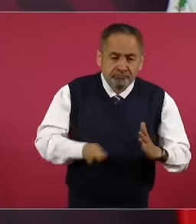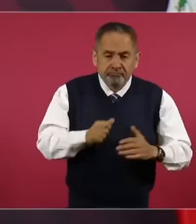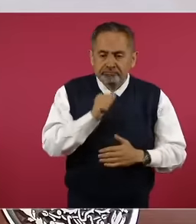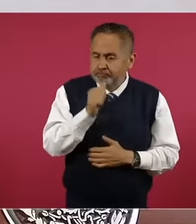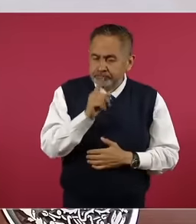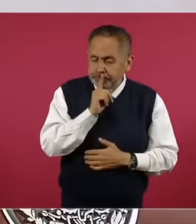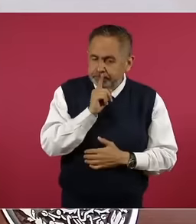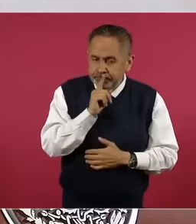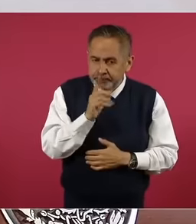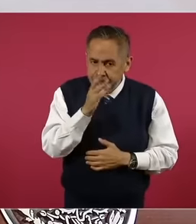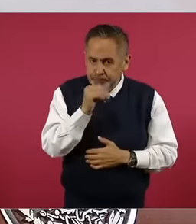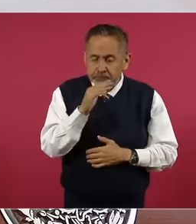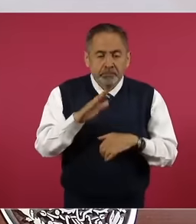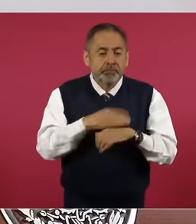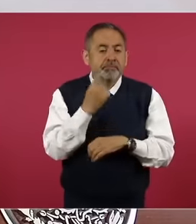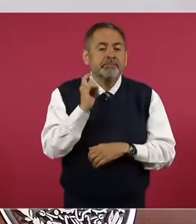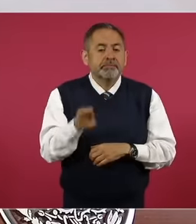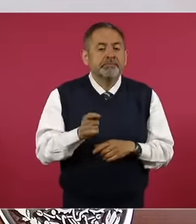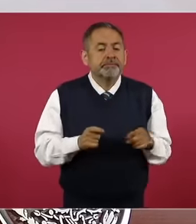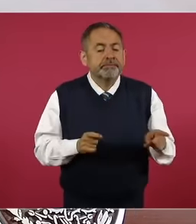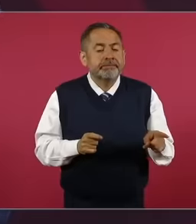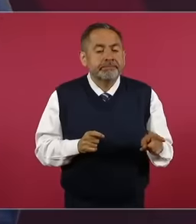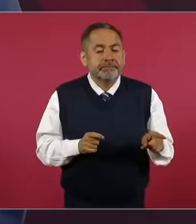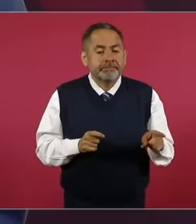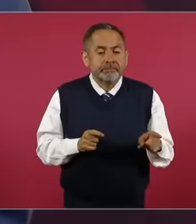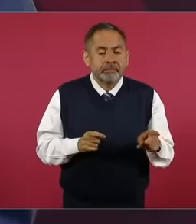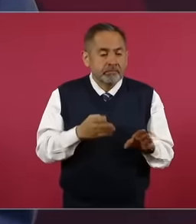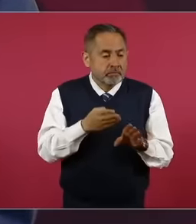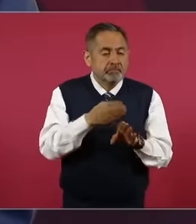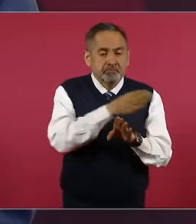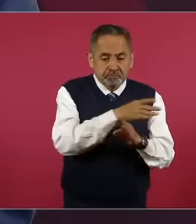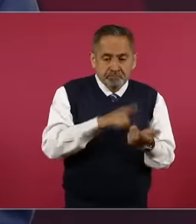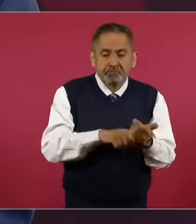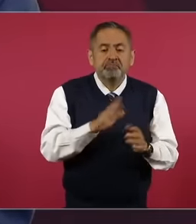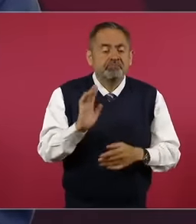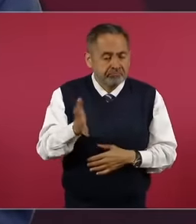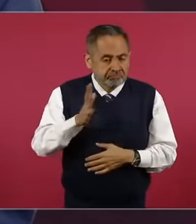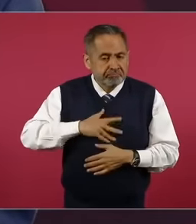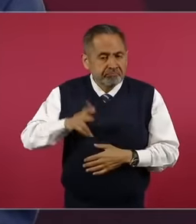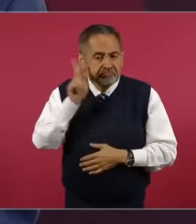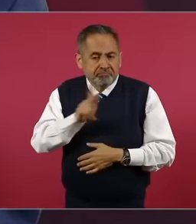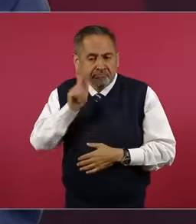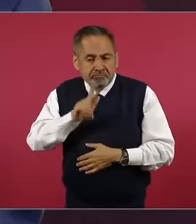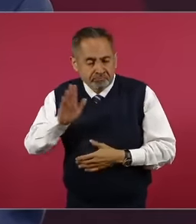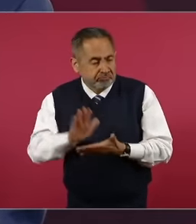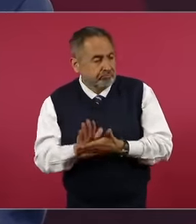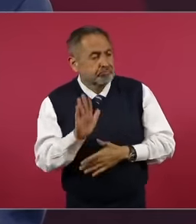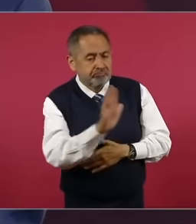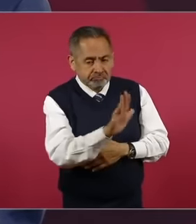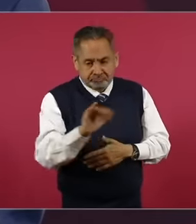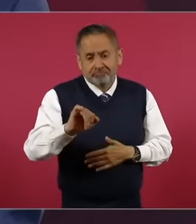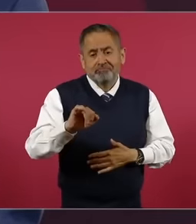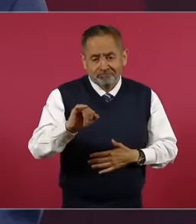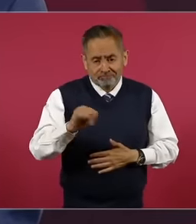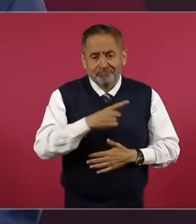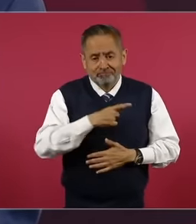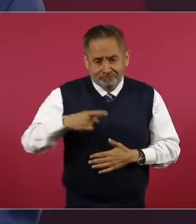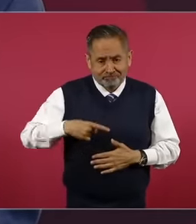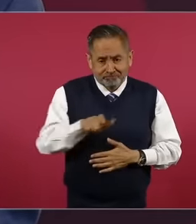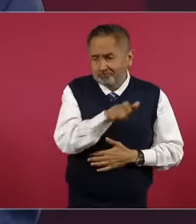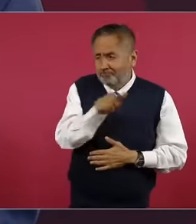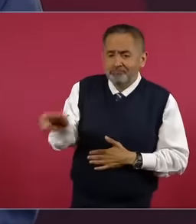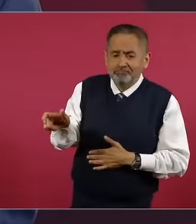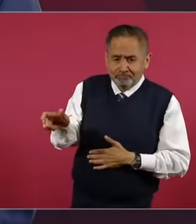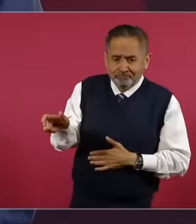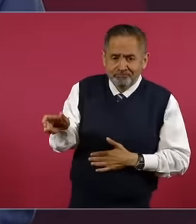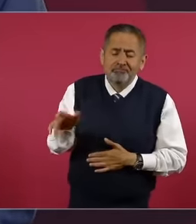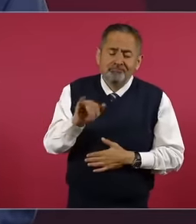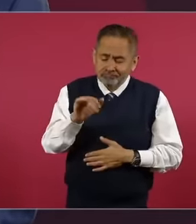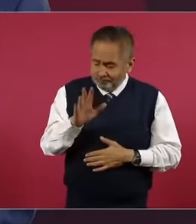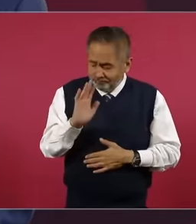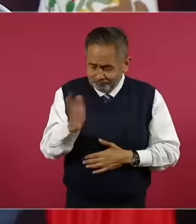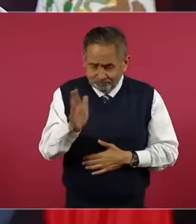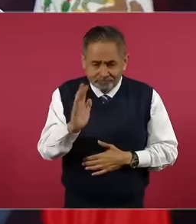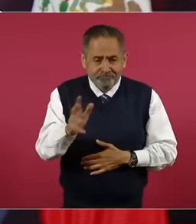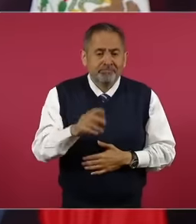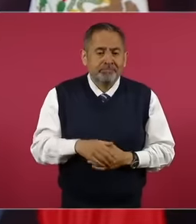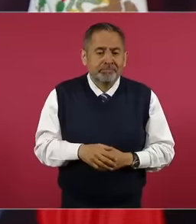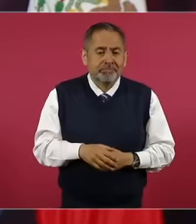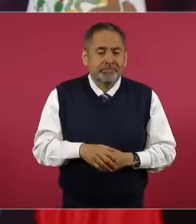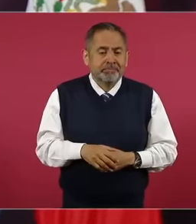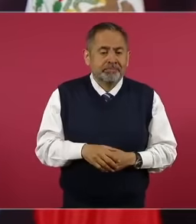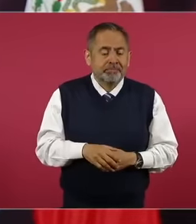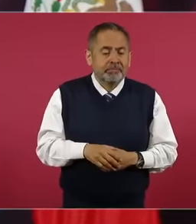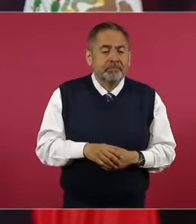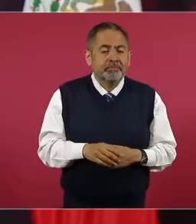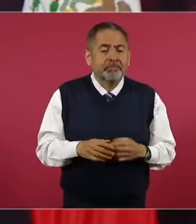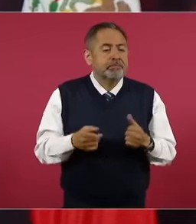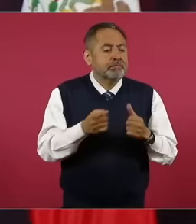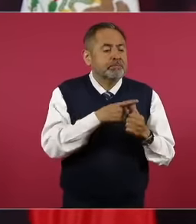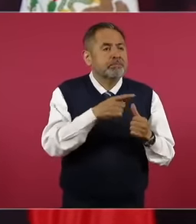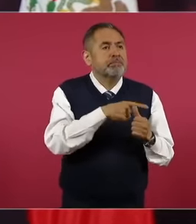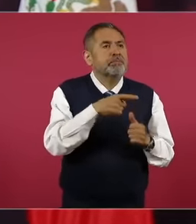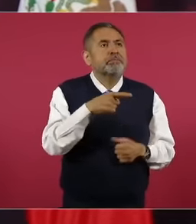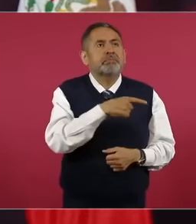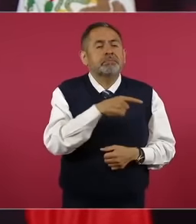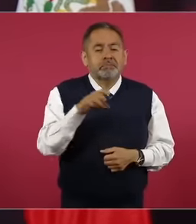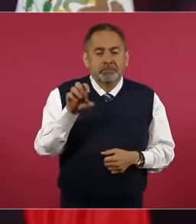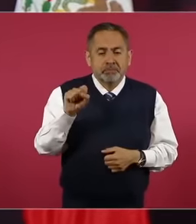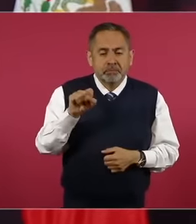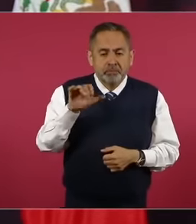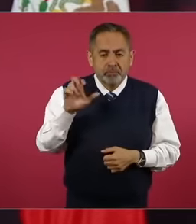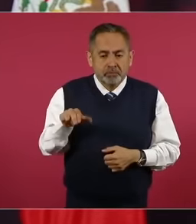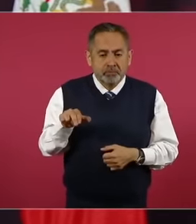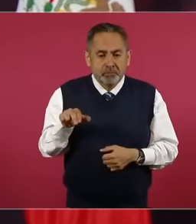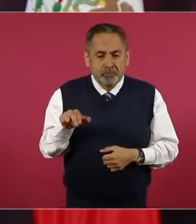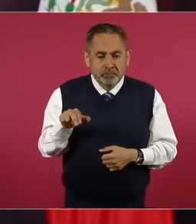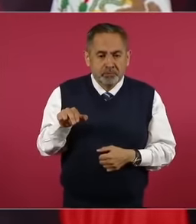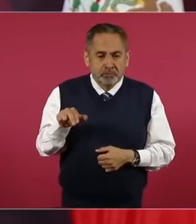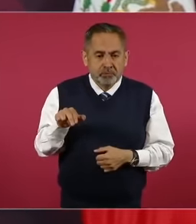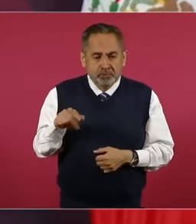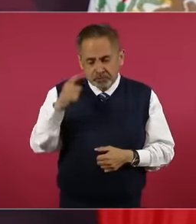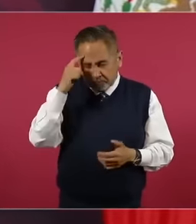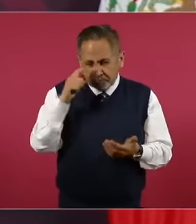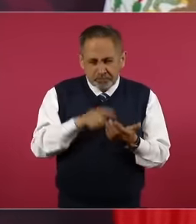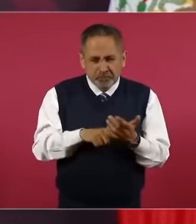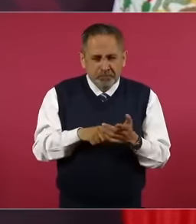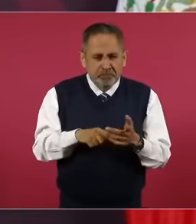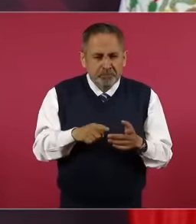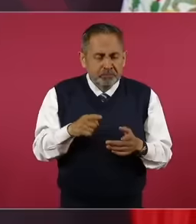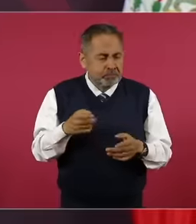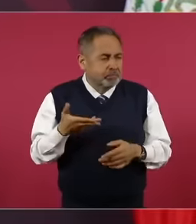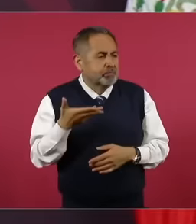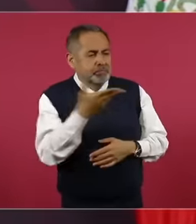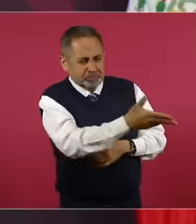been proven that that money is owed, they went to the supreme court eh I think that to stop